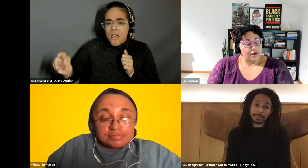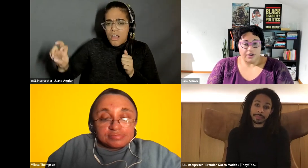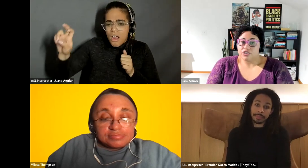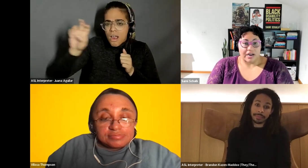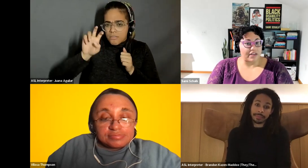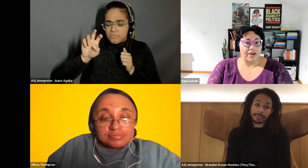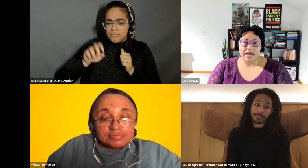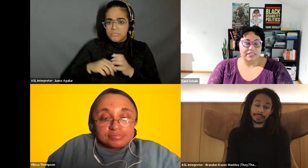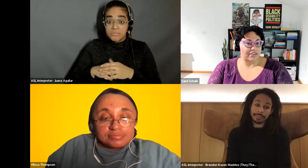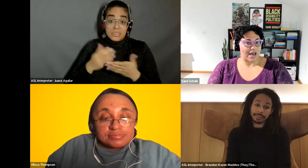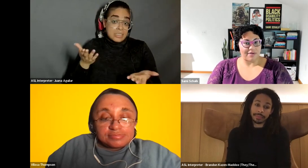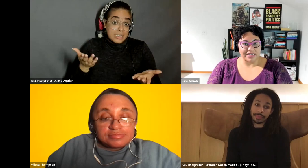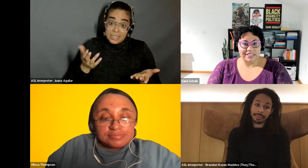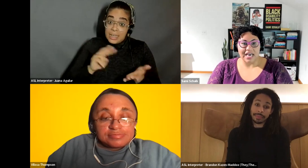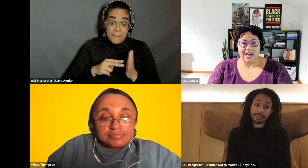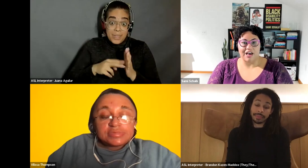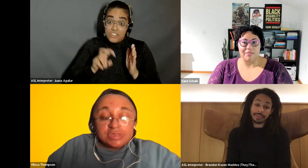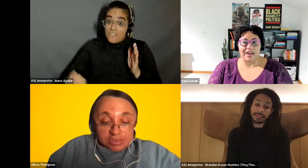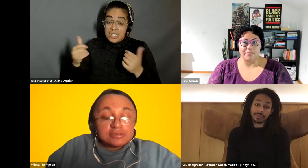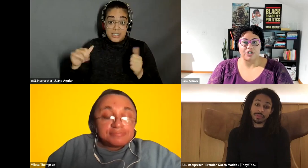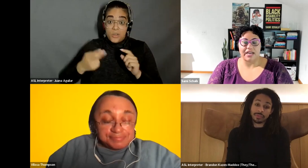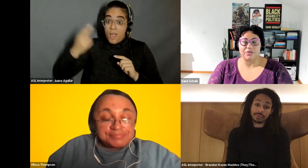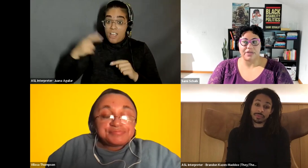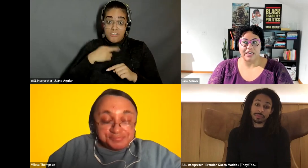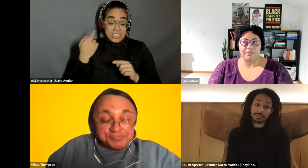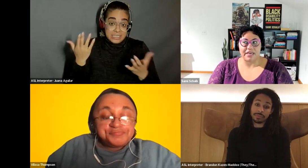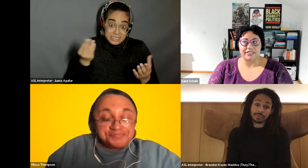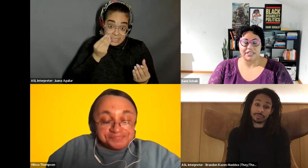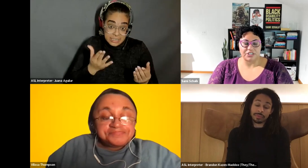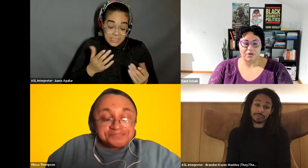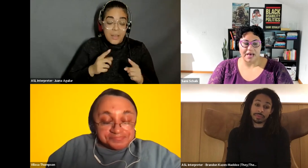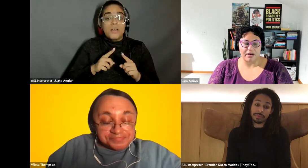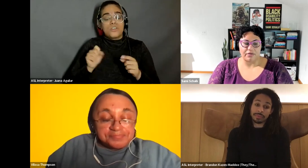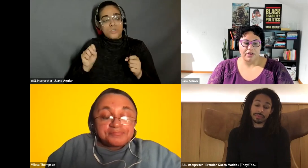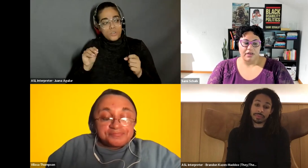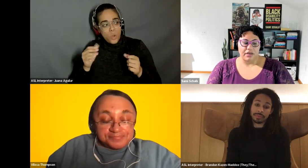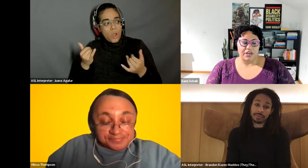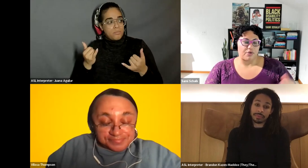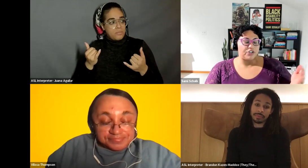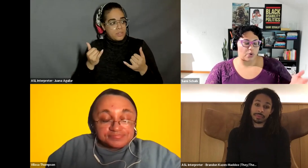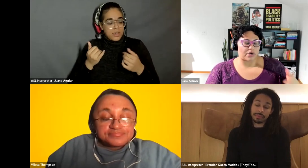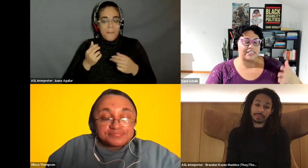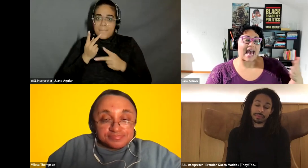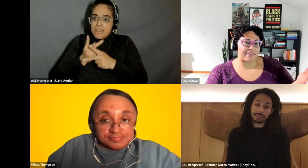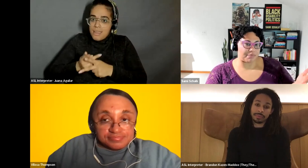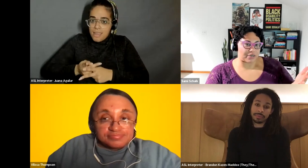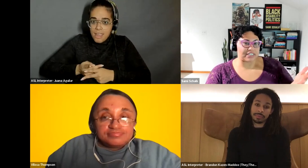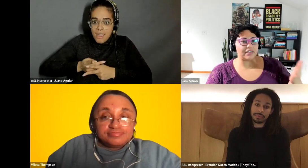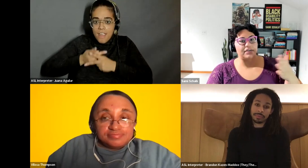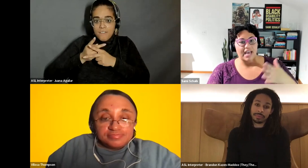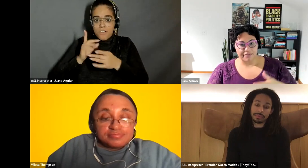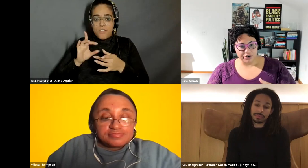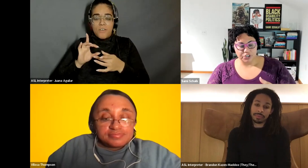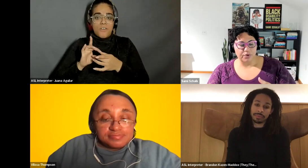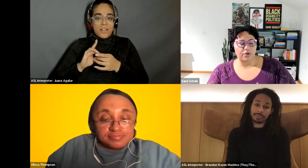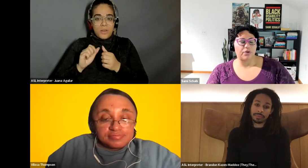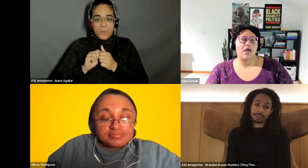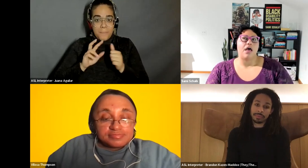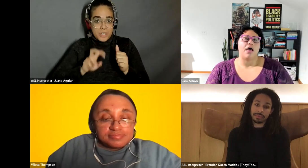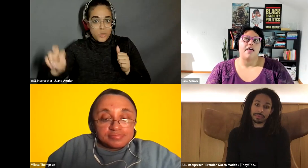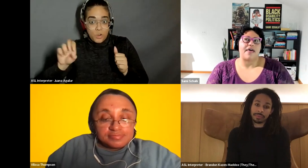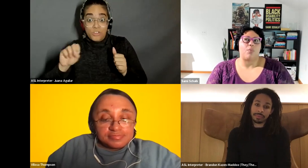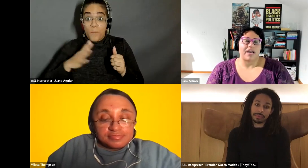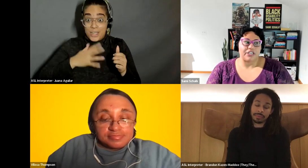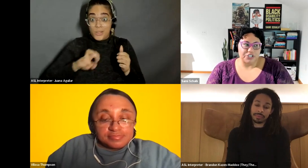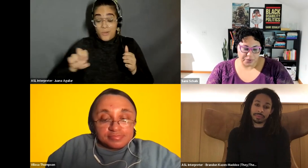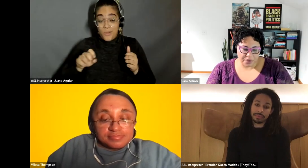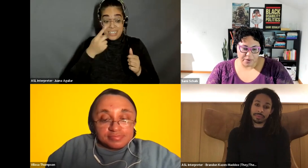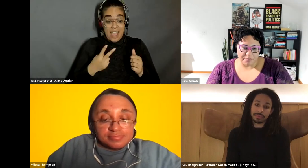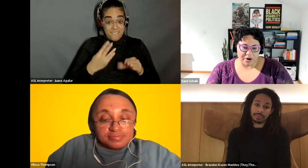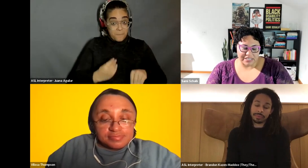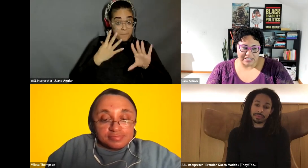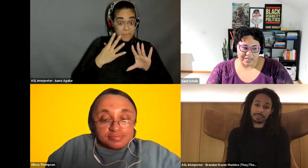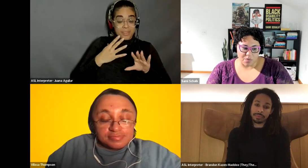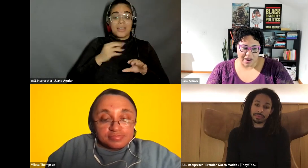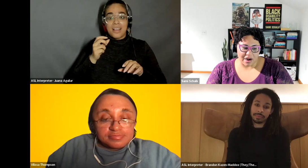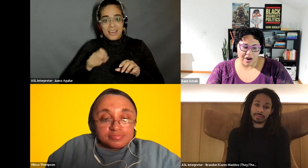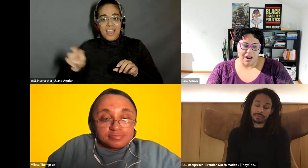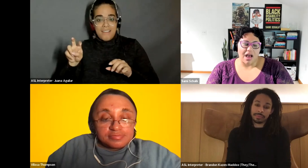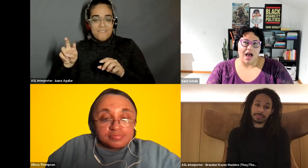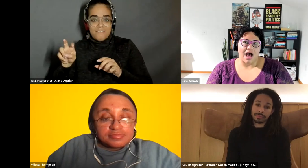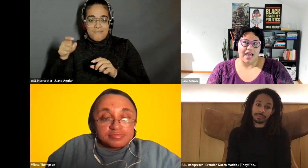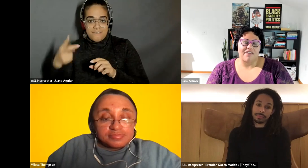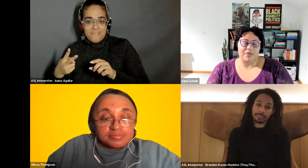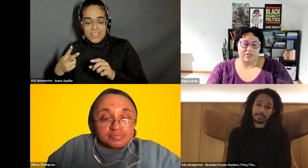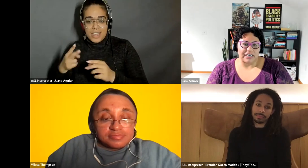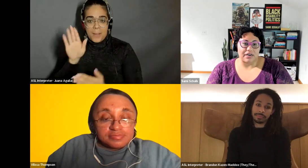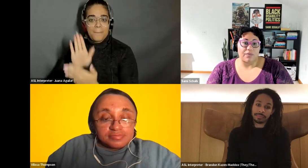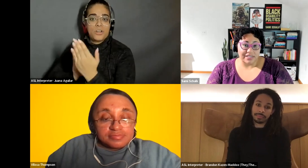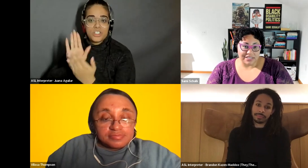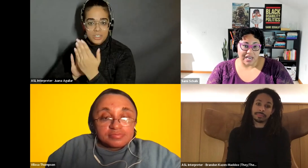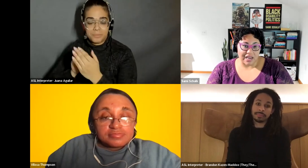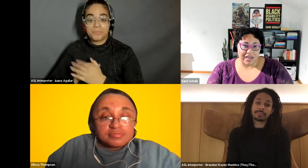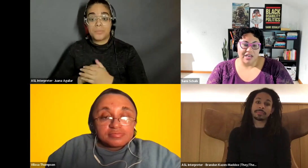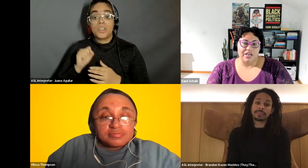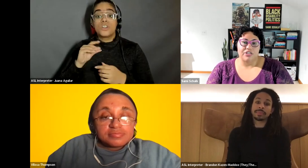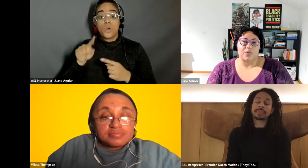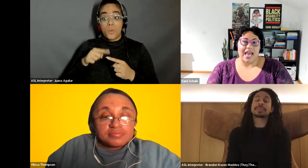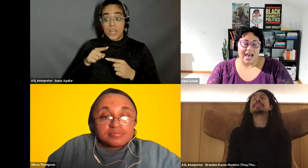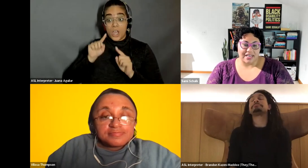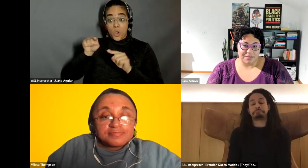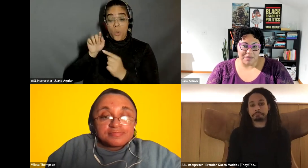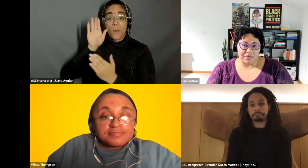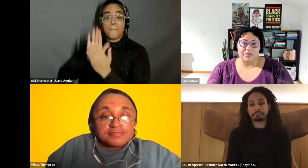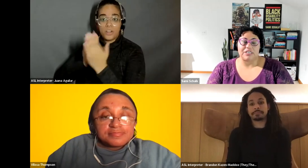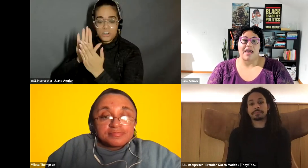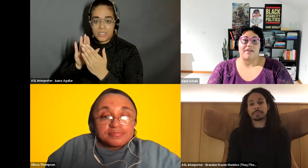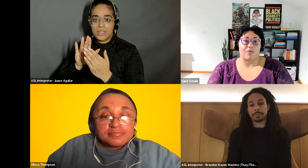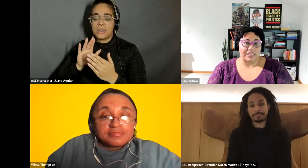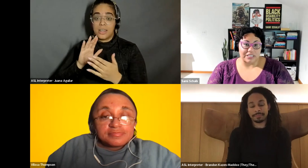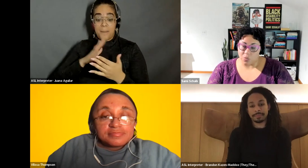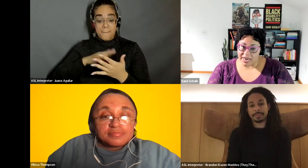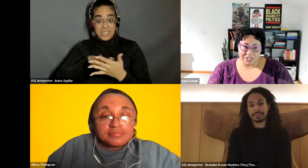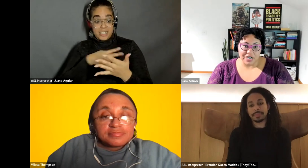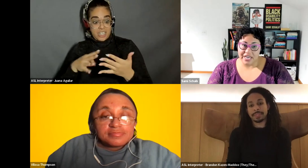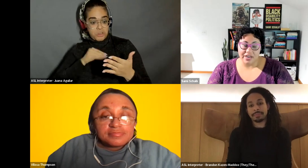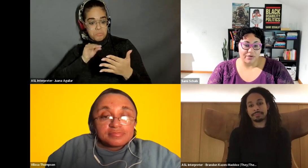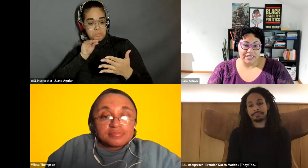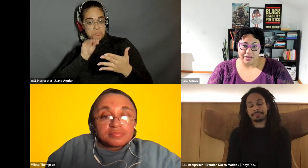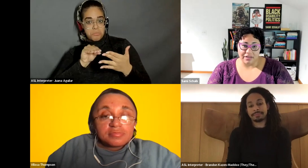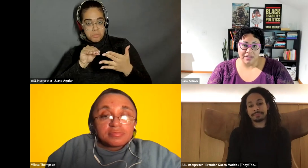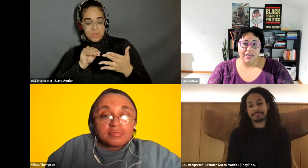Sami Schalk: you know, traveling right now still high risk, and I'm trying to really be intentional about. You know the tour is half in person. Have virtual that when I do go in person somewhere. I have built in a rest day, so I ask people to pay for at least one extra night in the hotel.